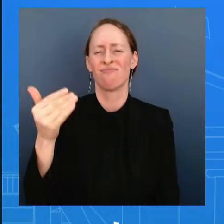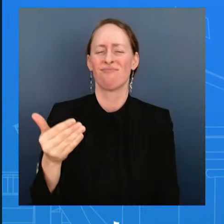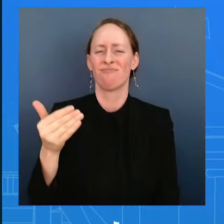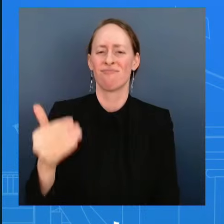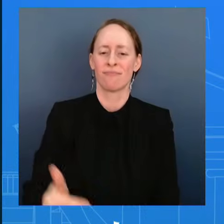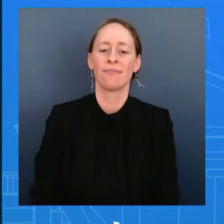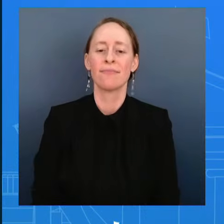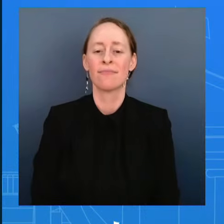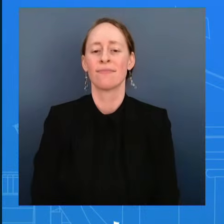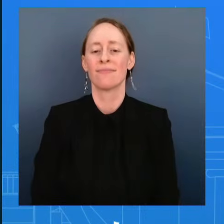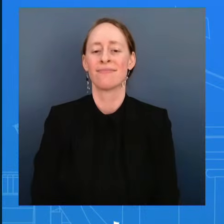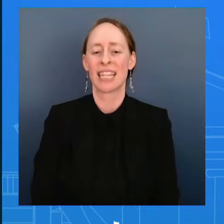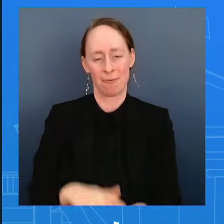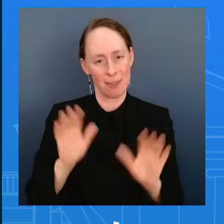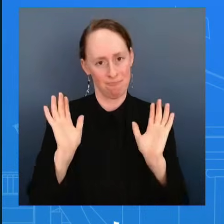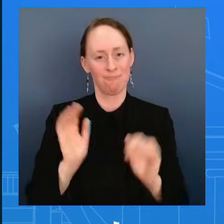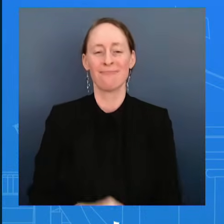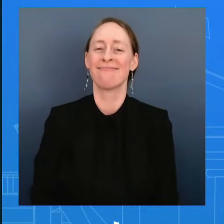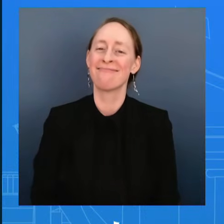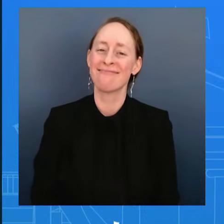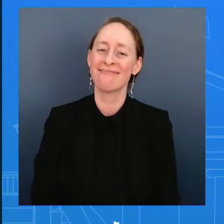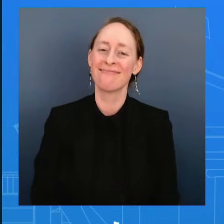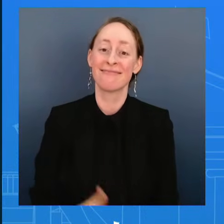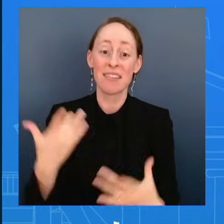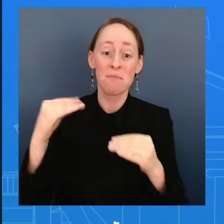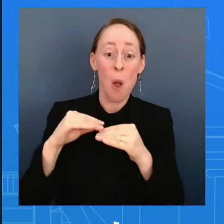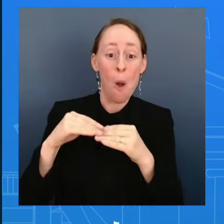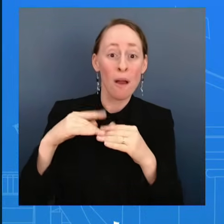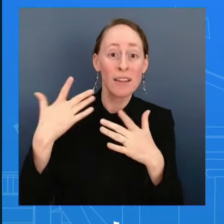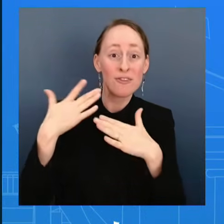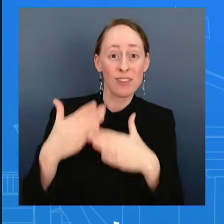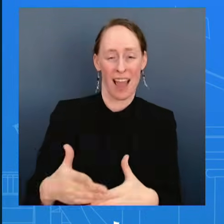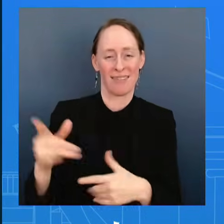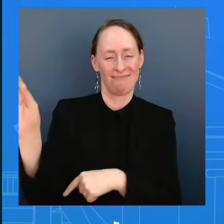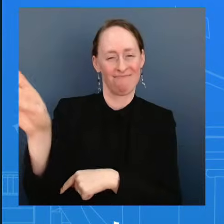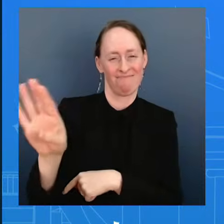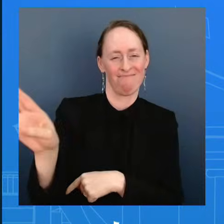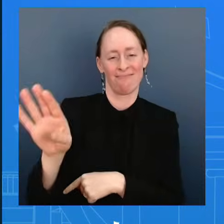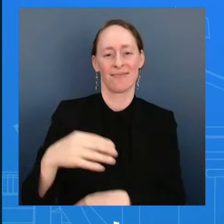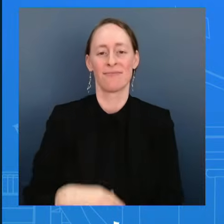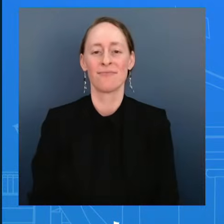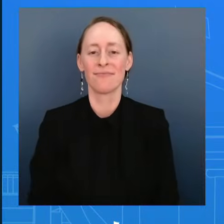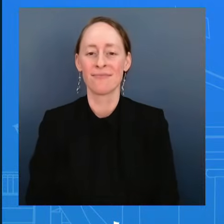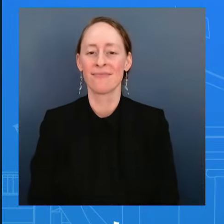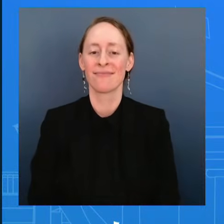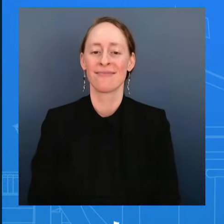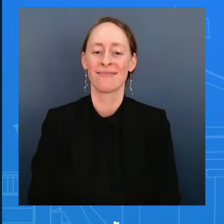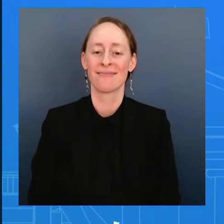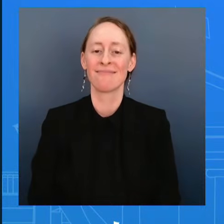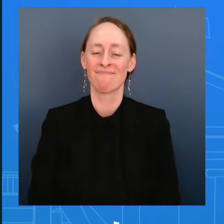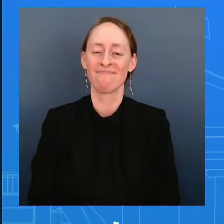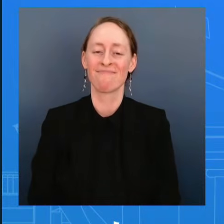That's what we believe: The U.S. economy remains resilient. And we're going to continue to do the work on behalf of working -- working Americans